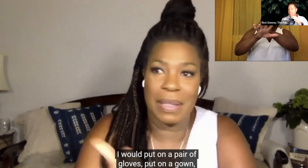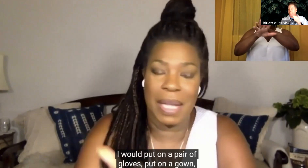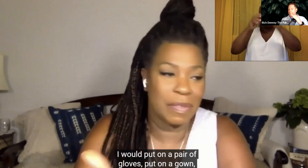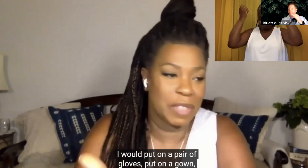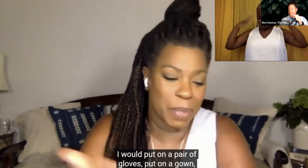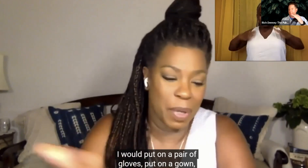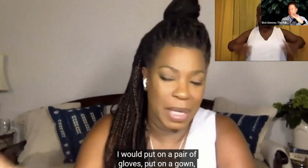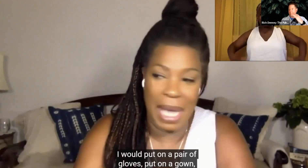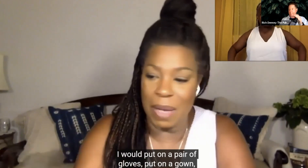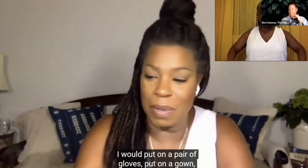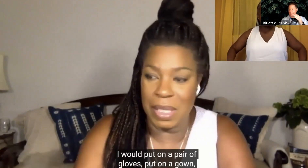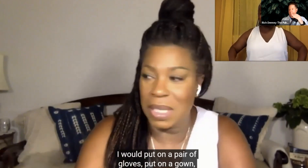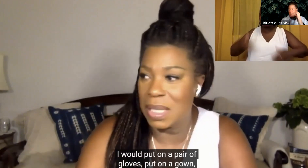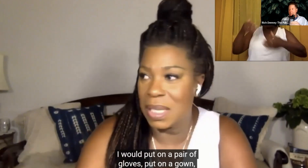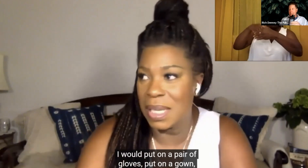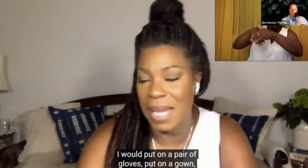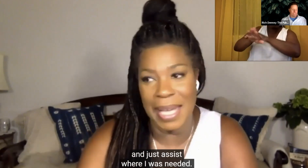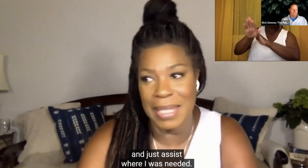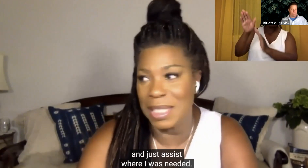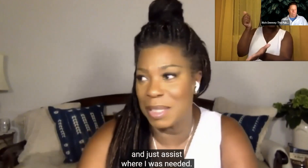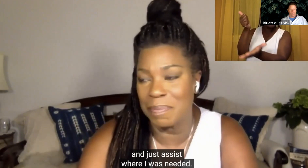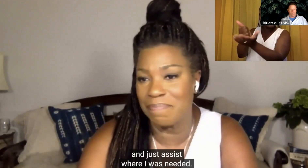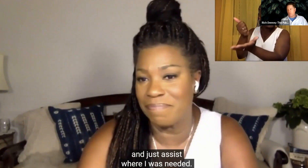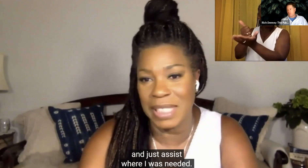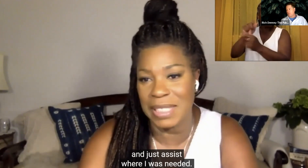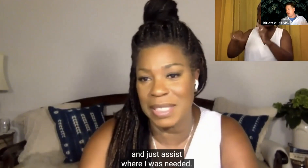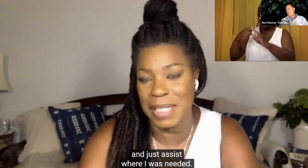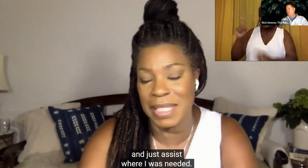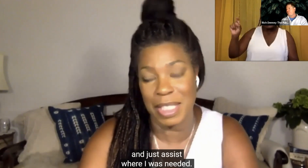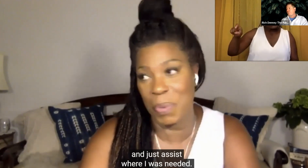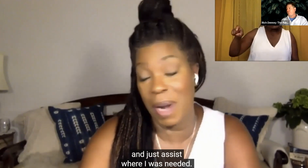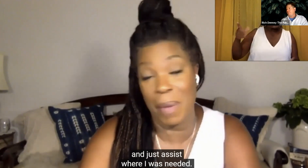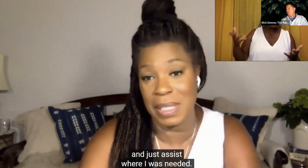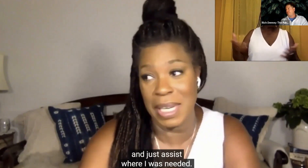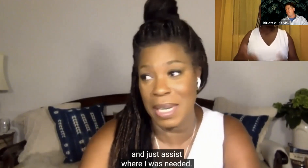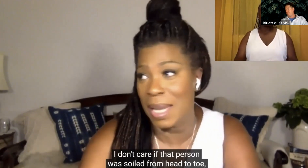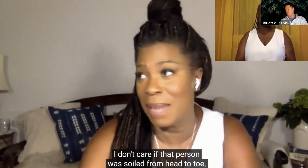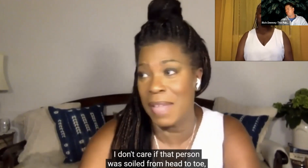gloves, put on a gown, and just assist where I was needed. I